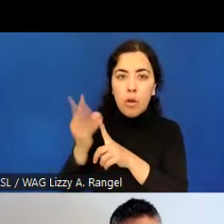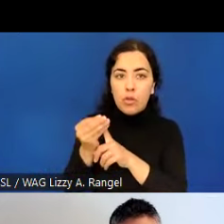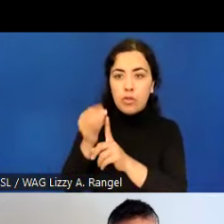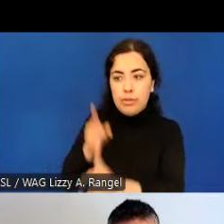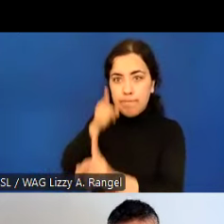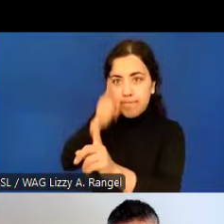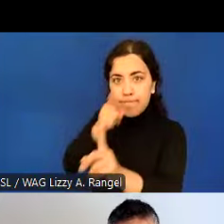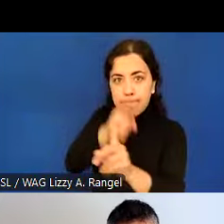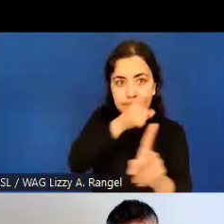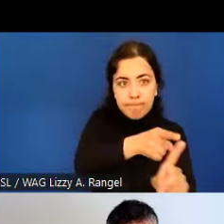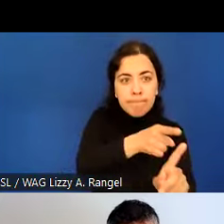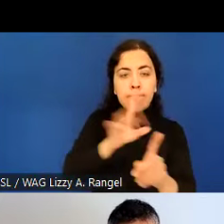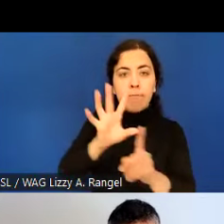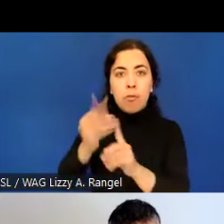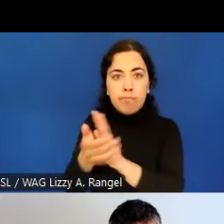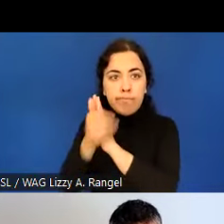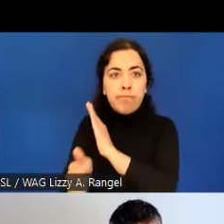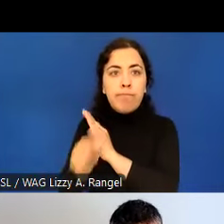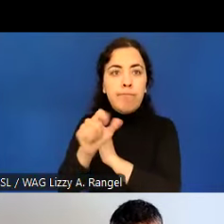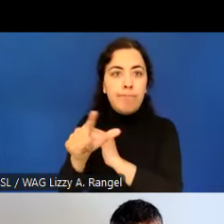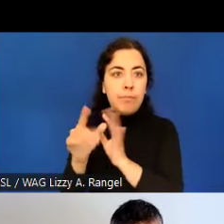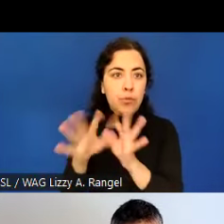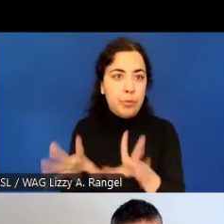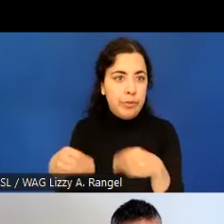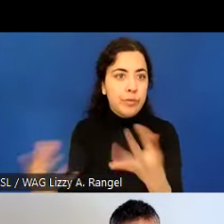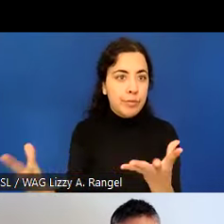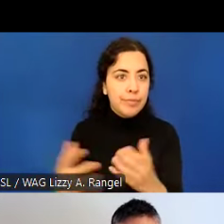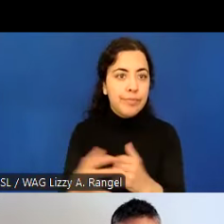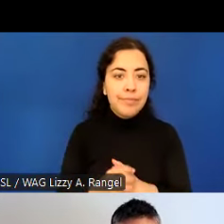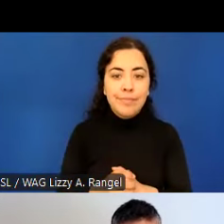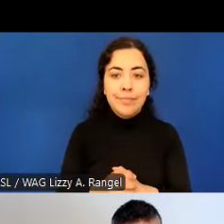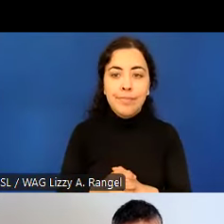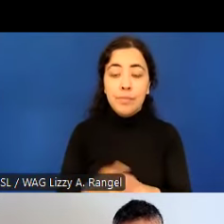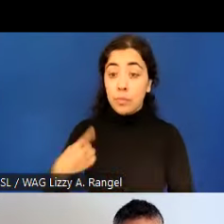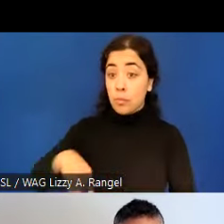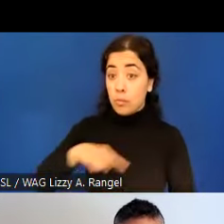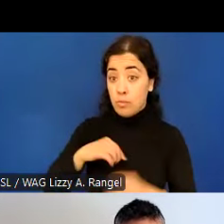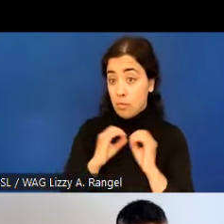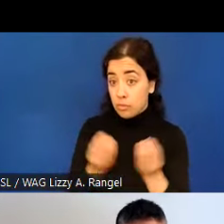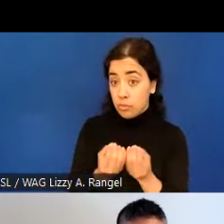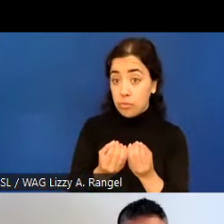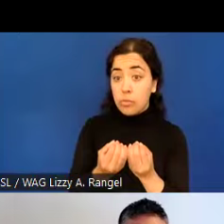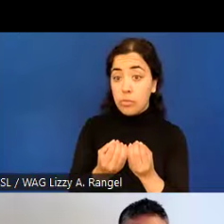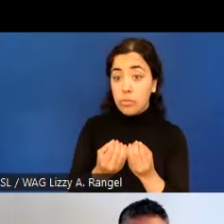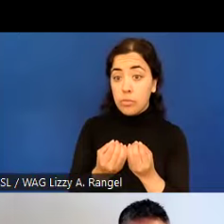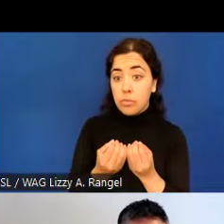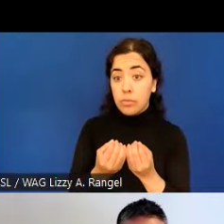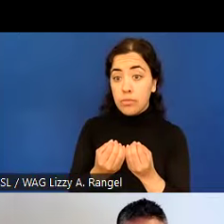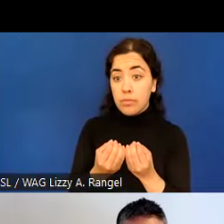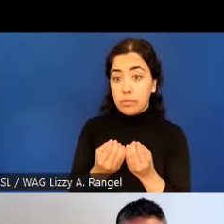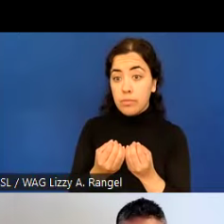and competent sign language interpreters. As we as an organization are frequently supporting events